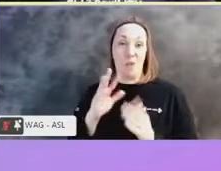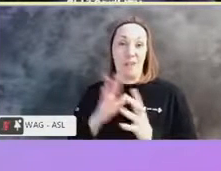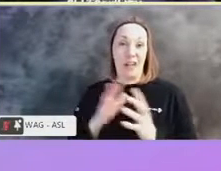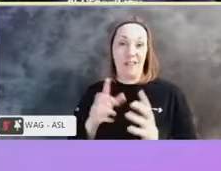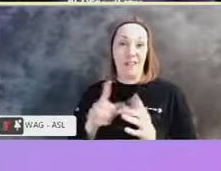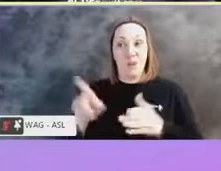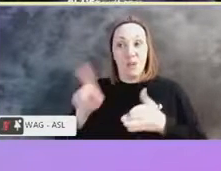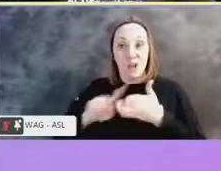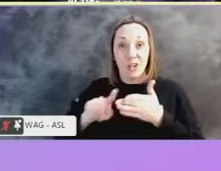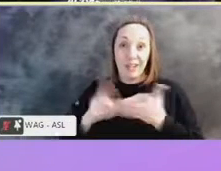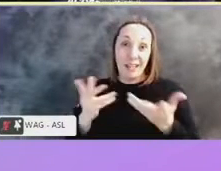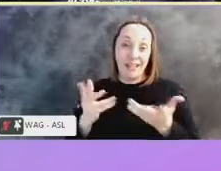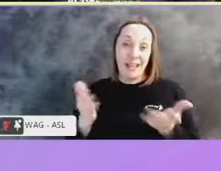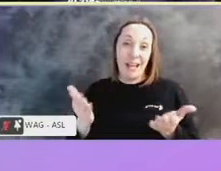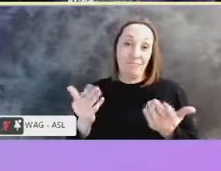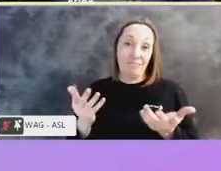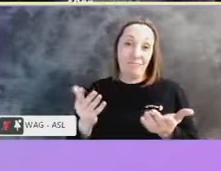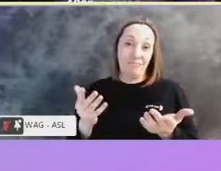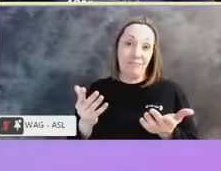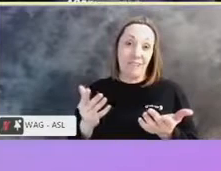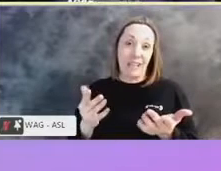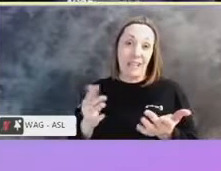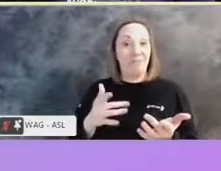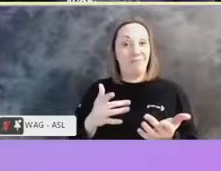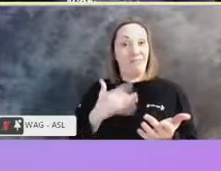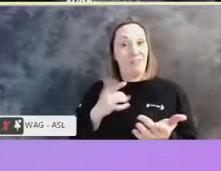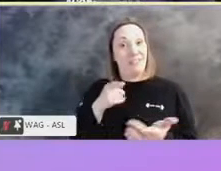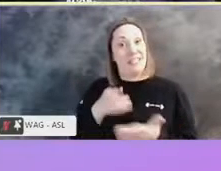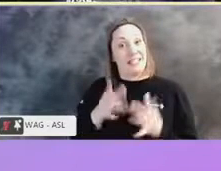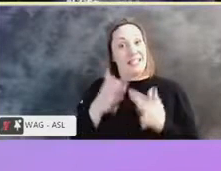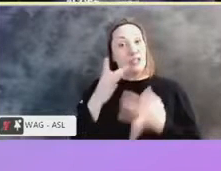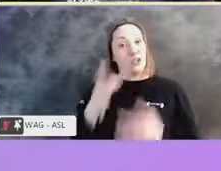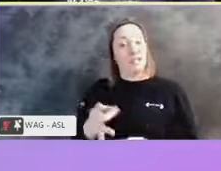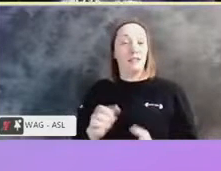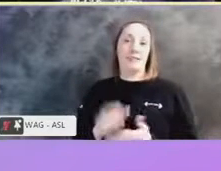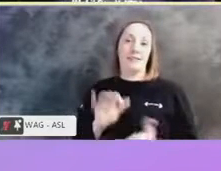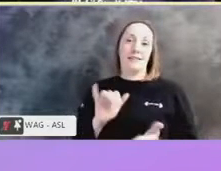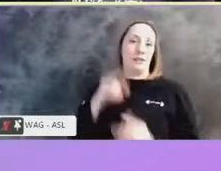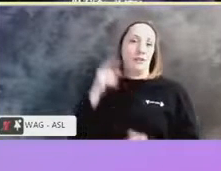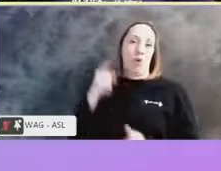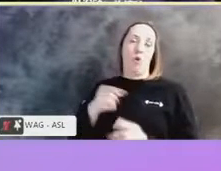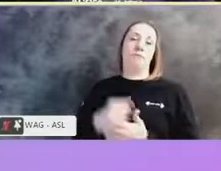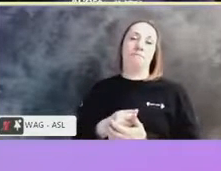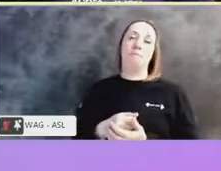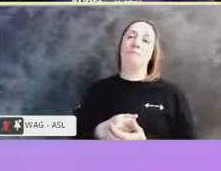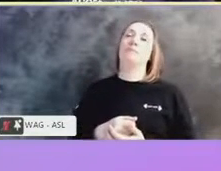the time being it's only there. I hope a lot of you